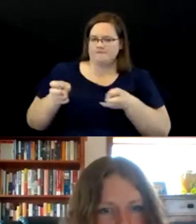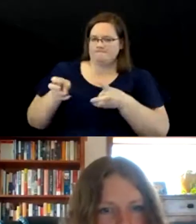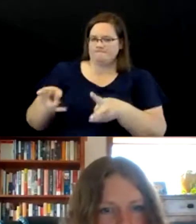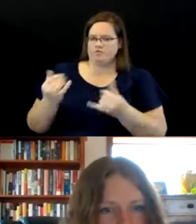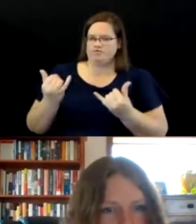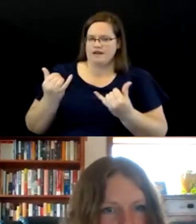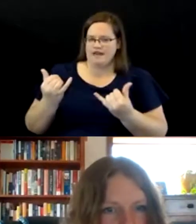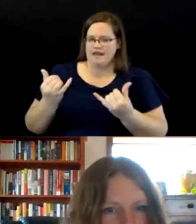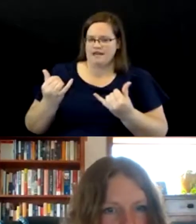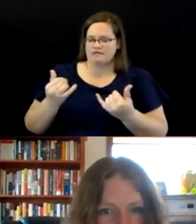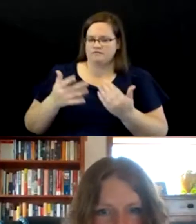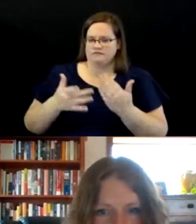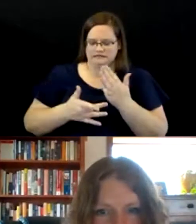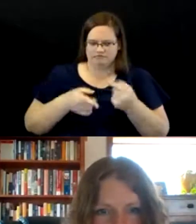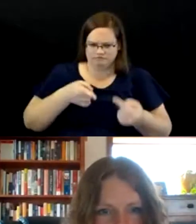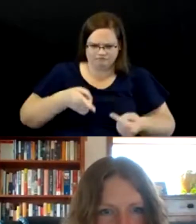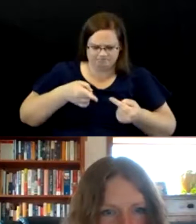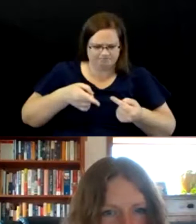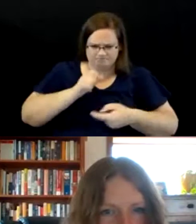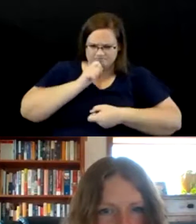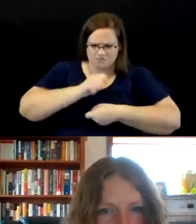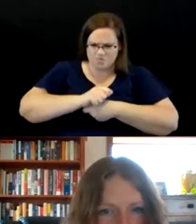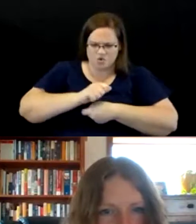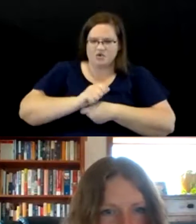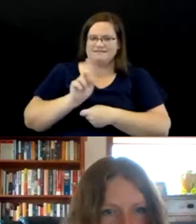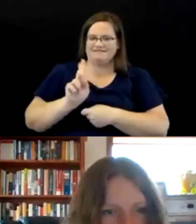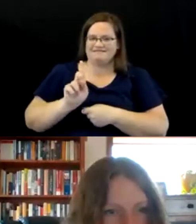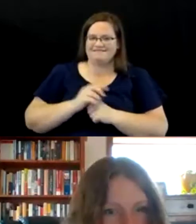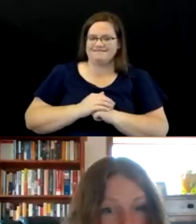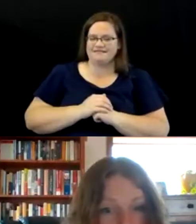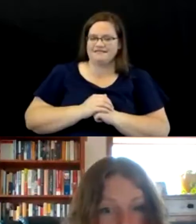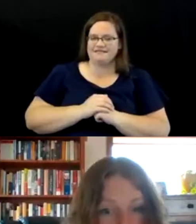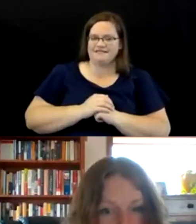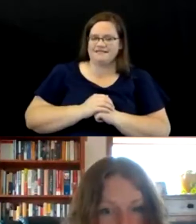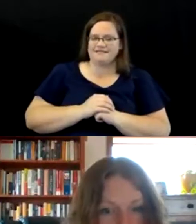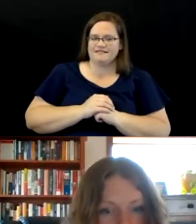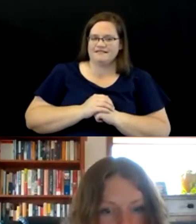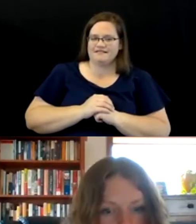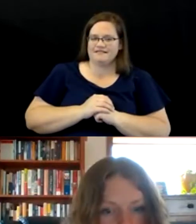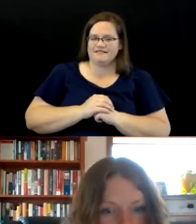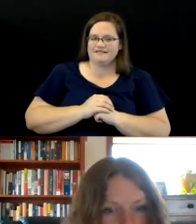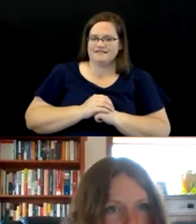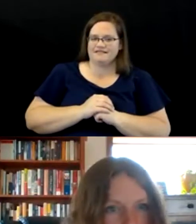finding some technical difficulties here. It looks like